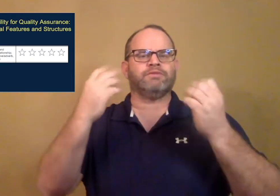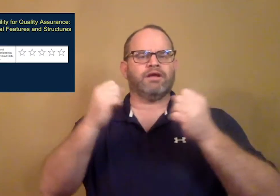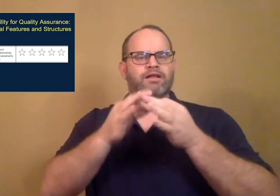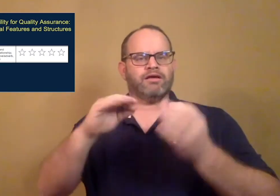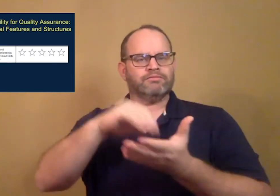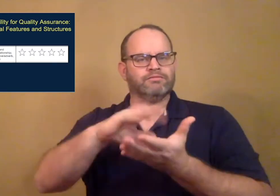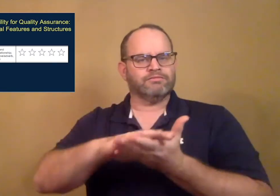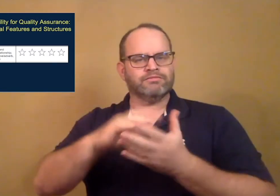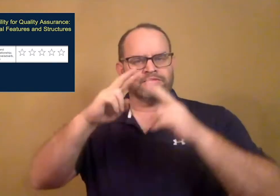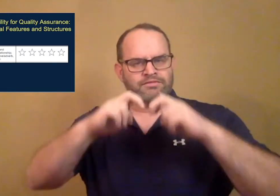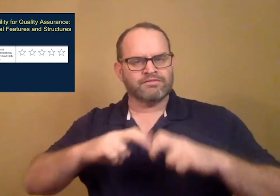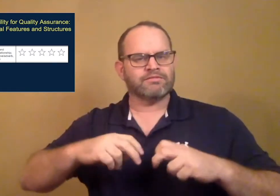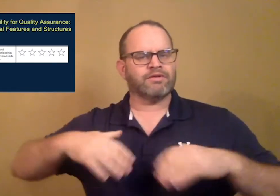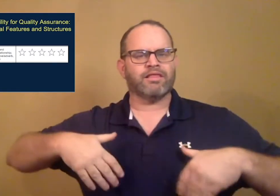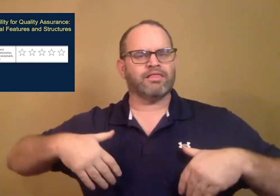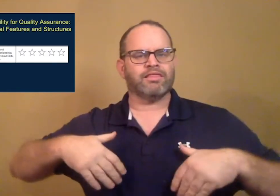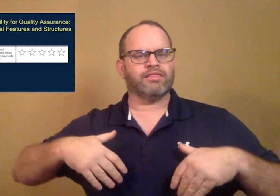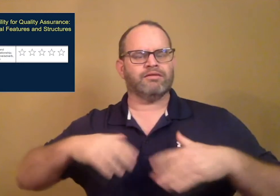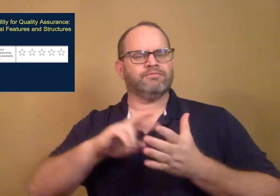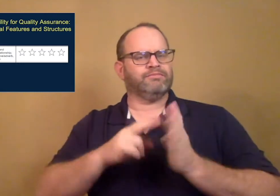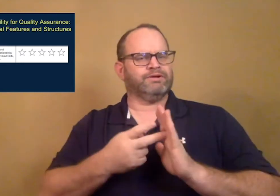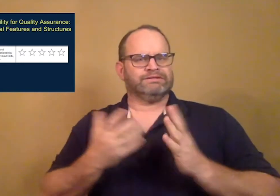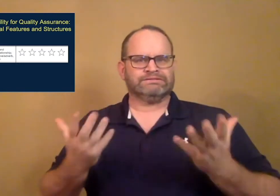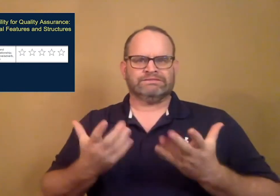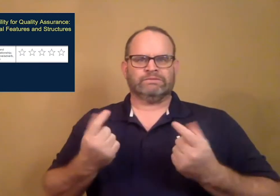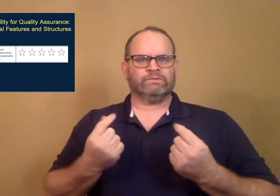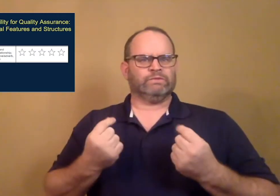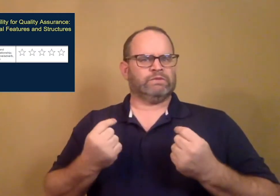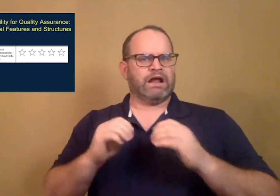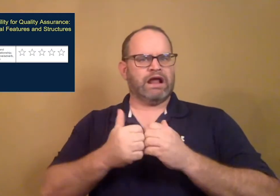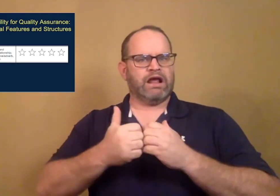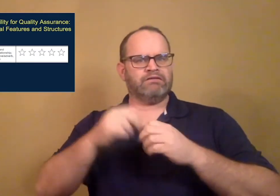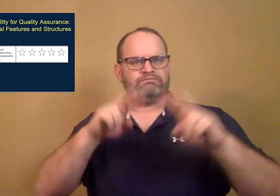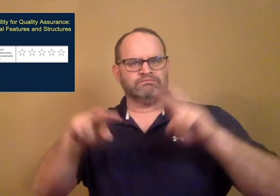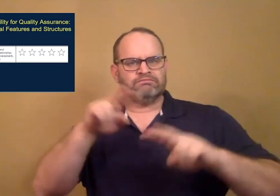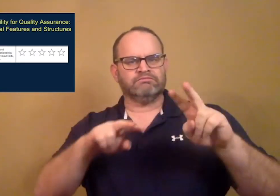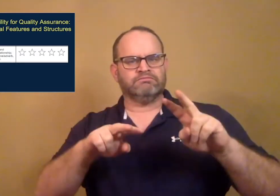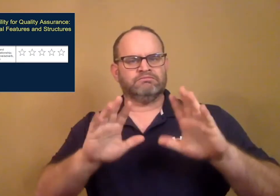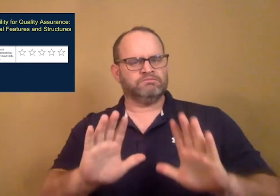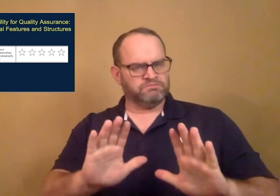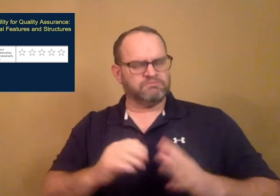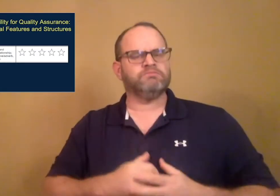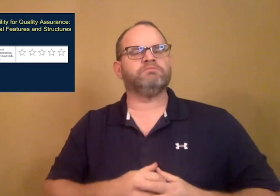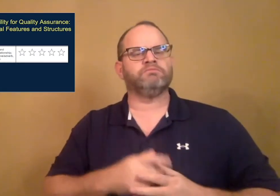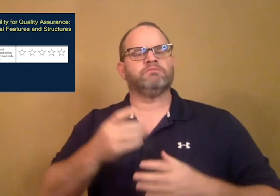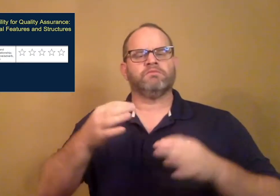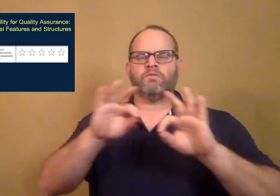We know some sign languages are not well documented or analyzed in terms of linguistic features. What does that mean for us to evaluate a story in a sign language that is not well documented or analyzed?